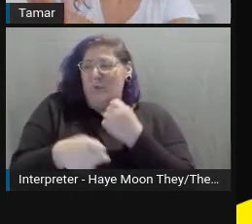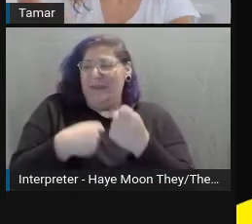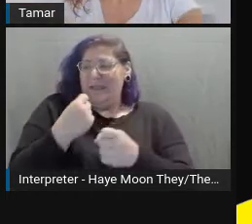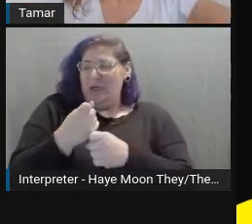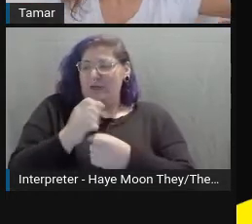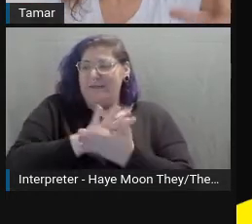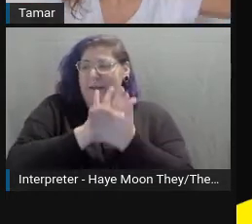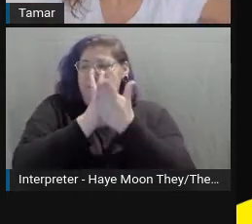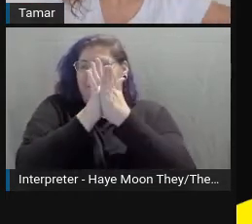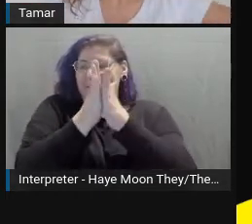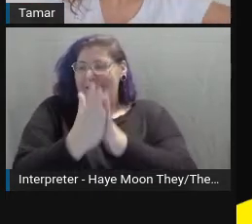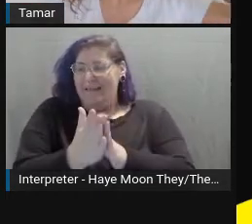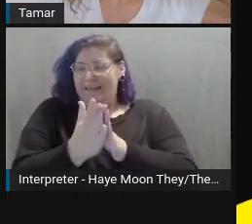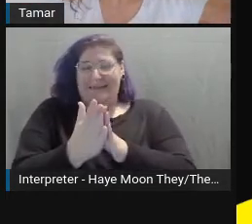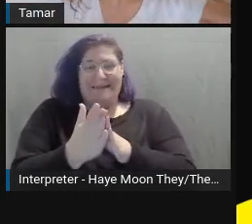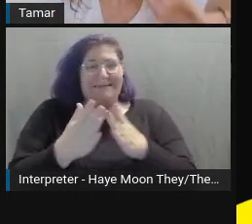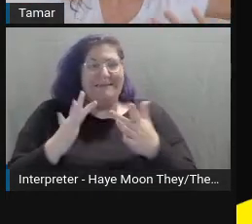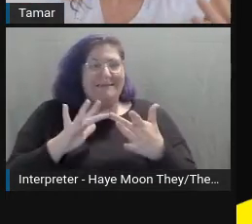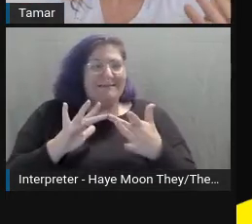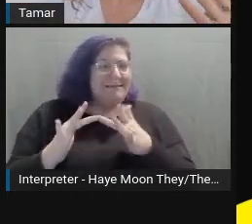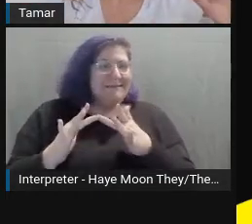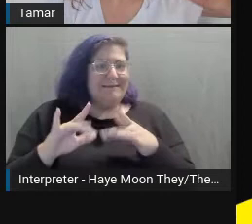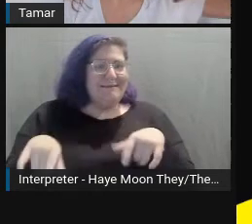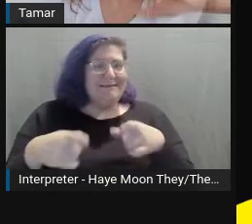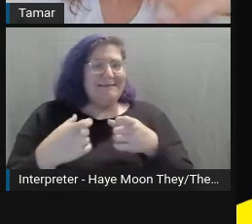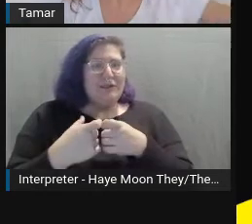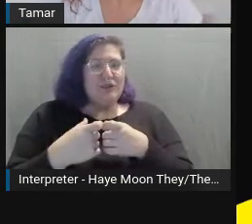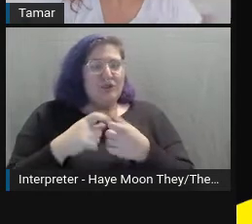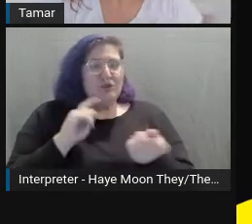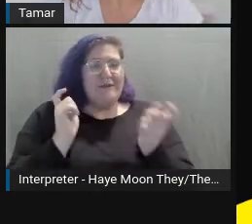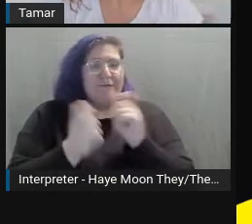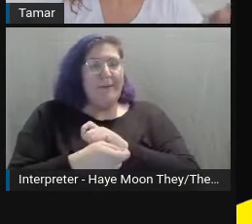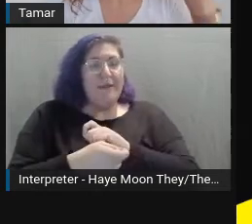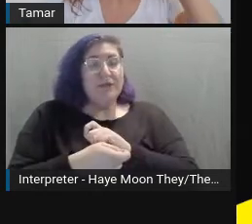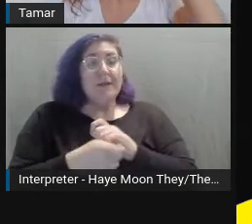to raise the next generation to understanding what everything means.